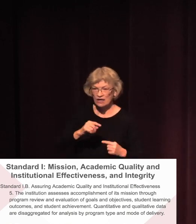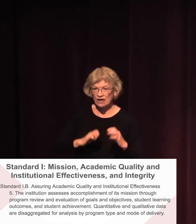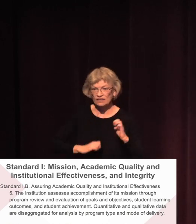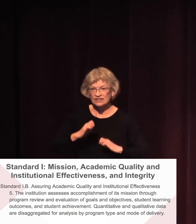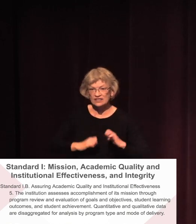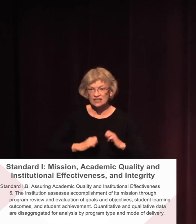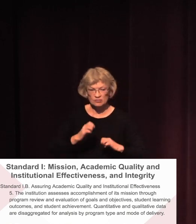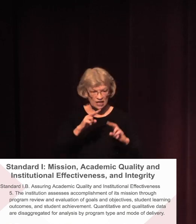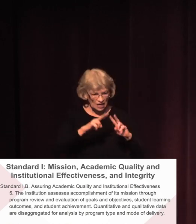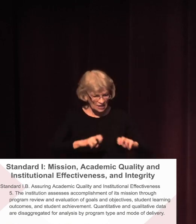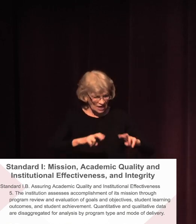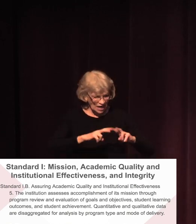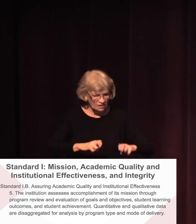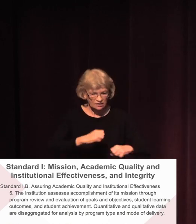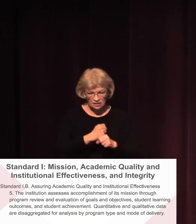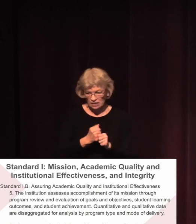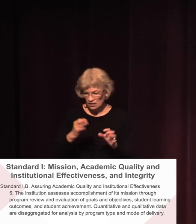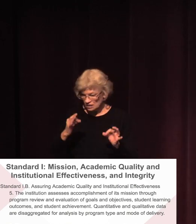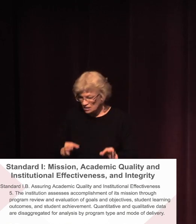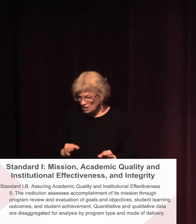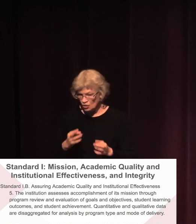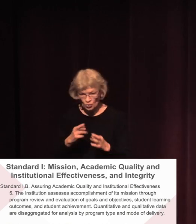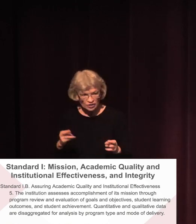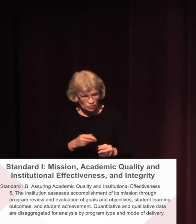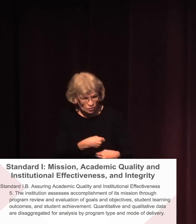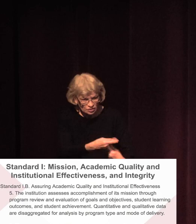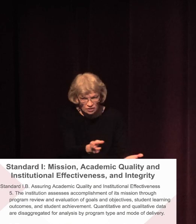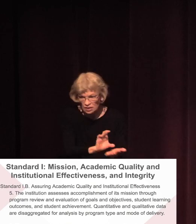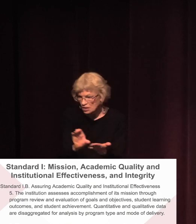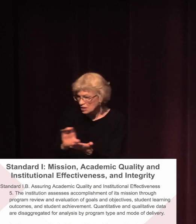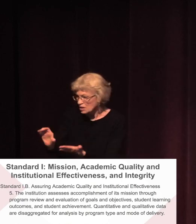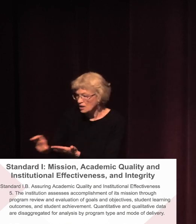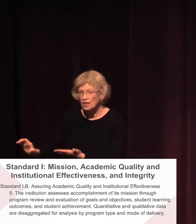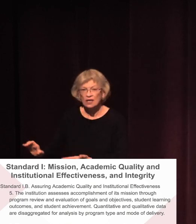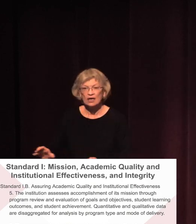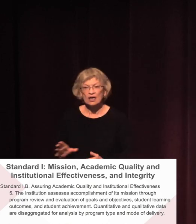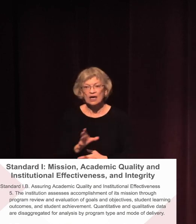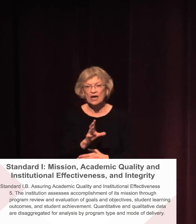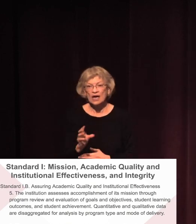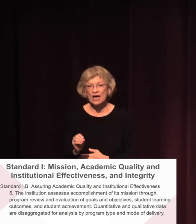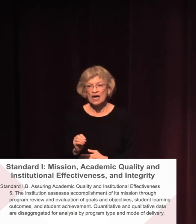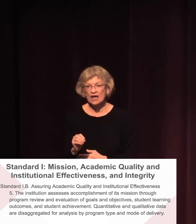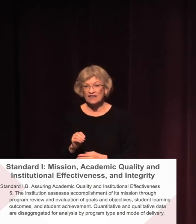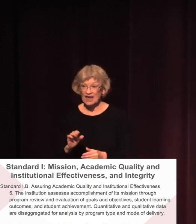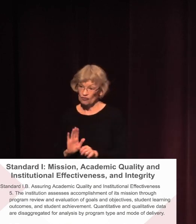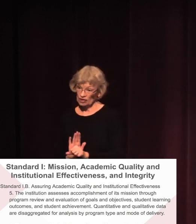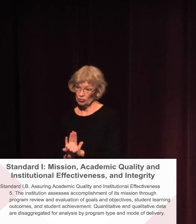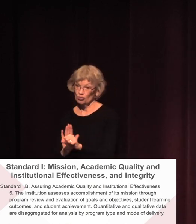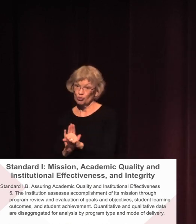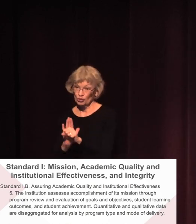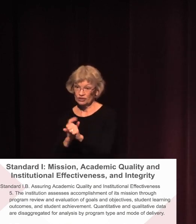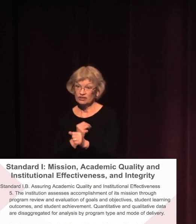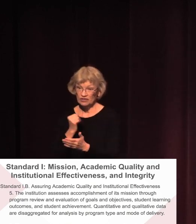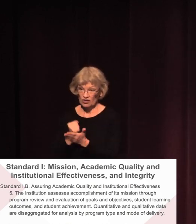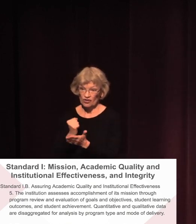is not, we know this. The cycle of assessment and analysis and improvement planning, recommendations, decision-making,